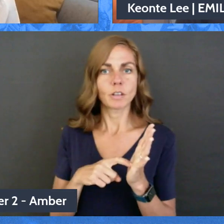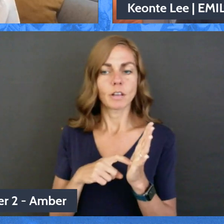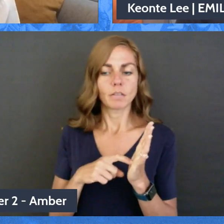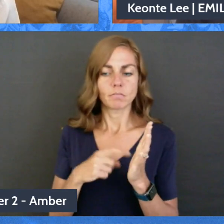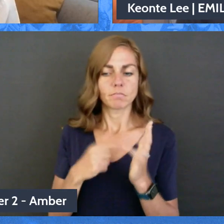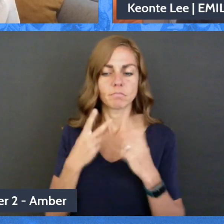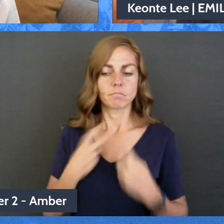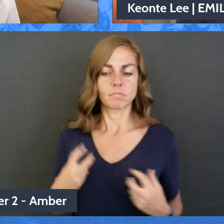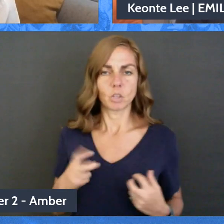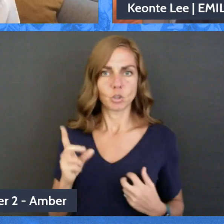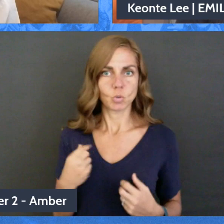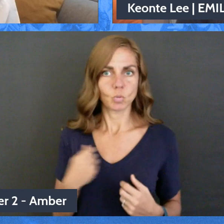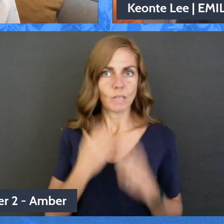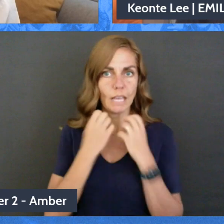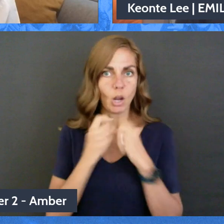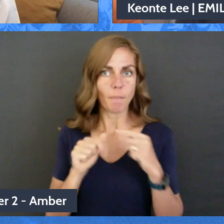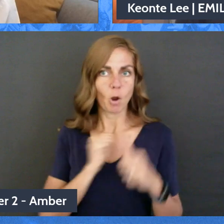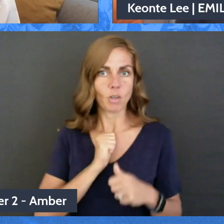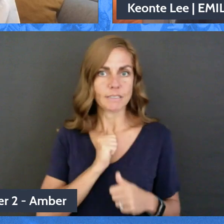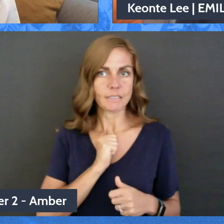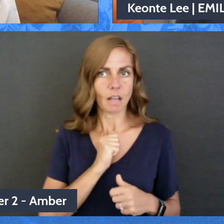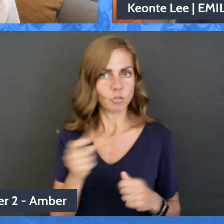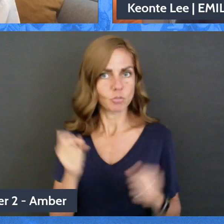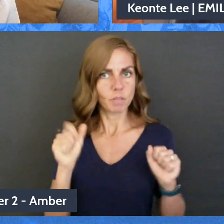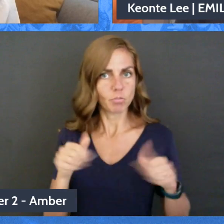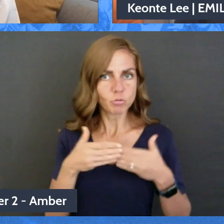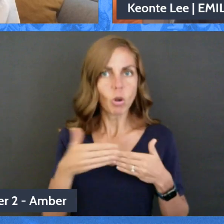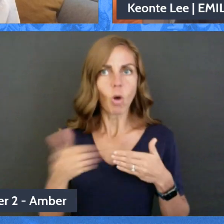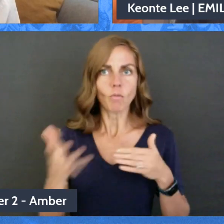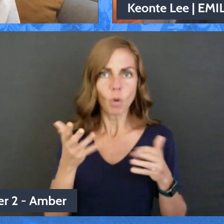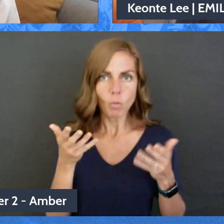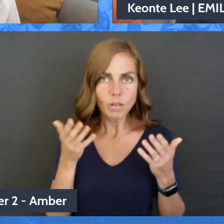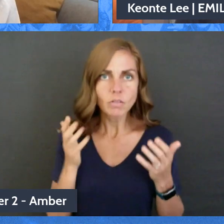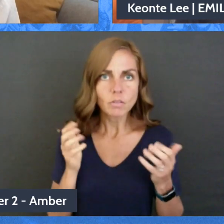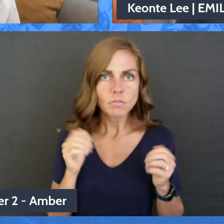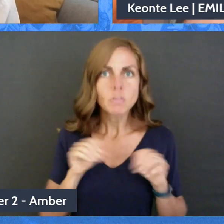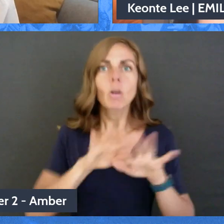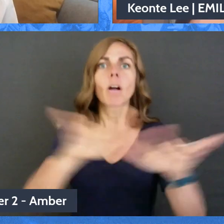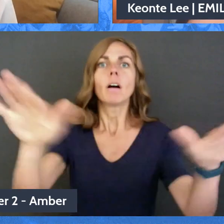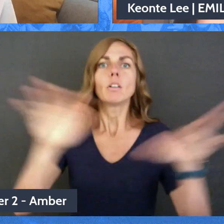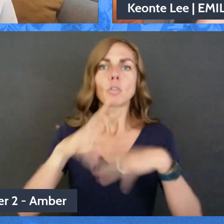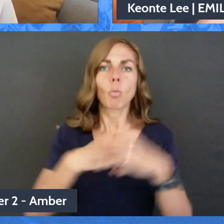in order to go forward and go out into the world to care for others. And it starts with us